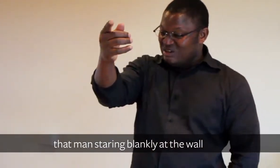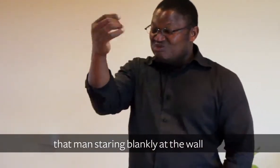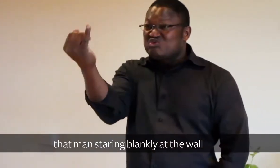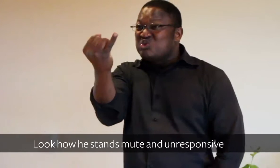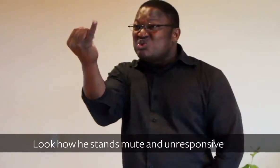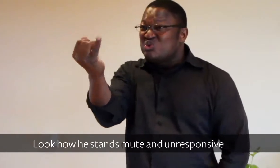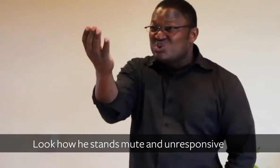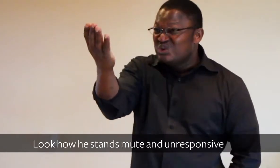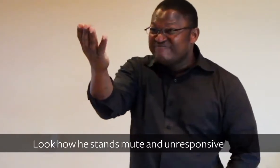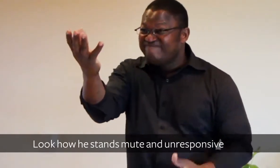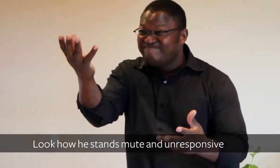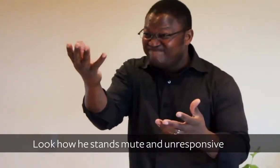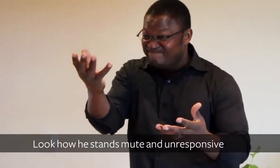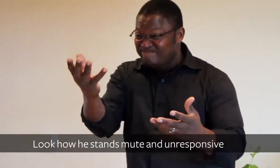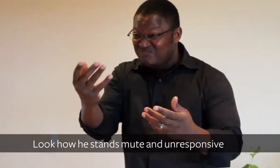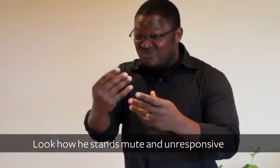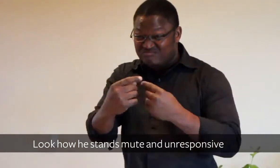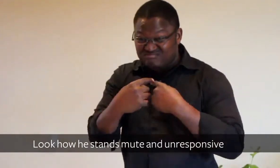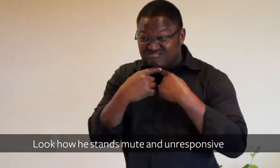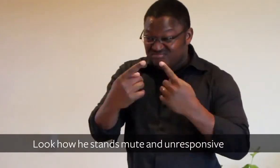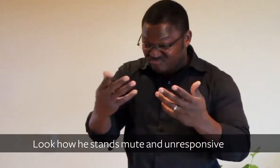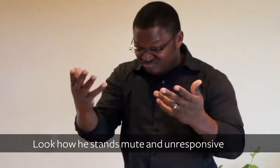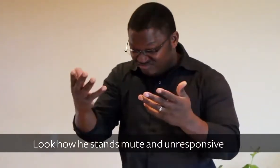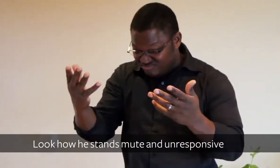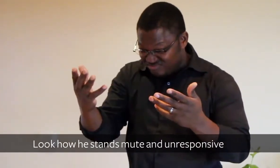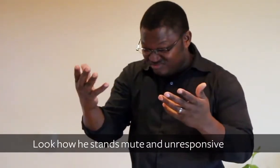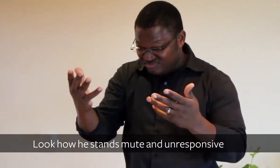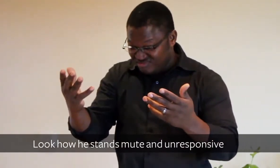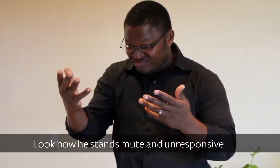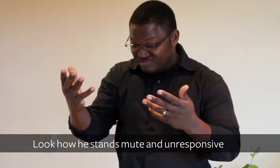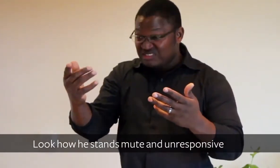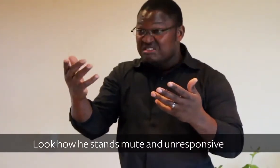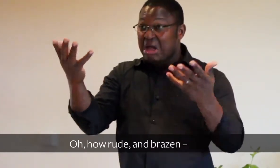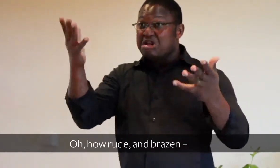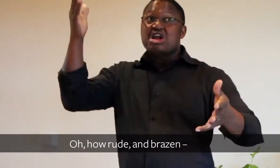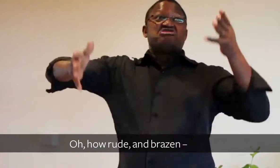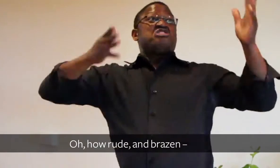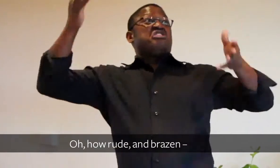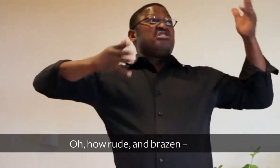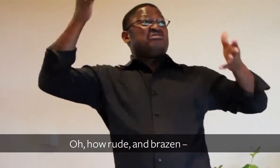Look how he stands Mute and unresponsive. Oh, how rude and brazen